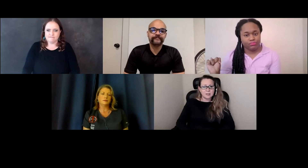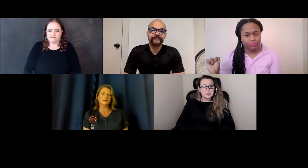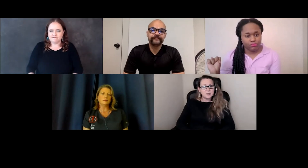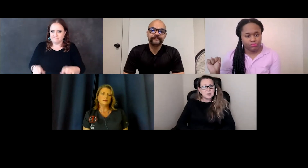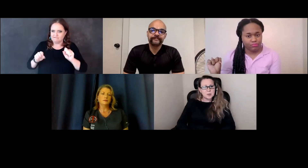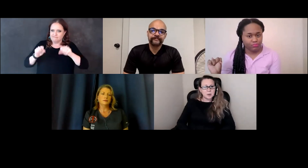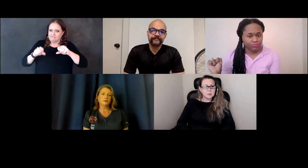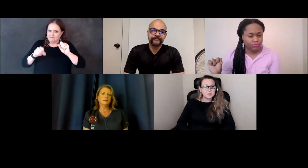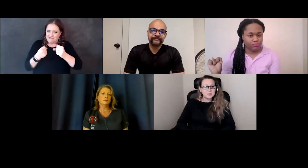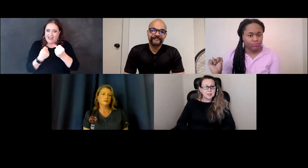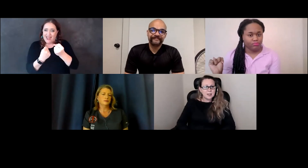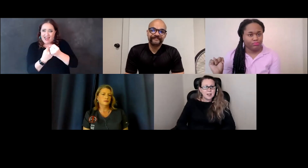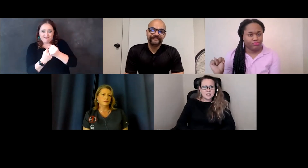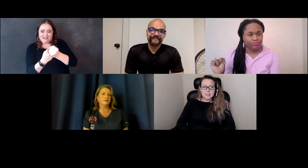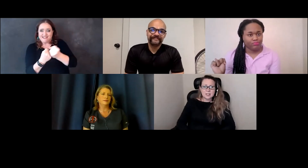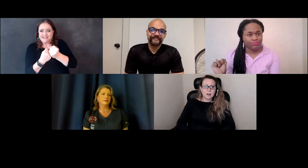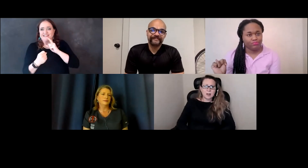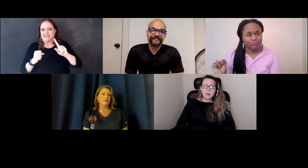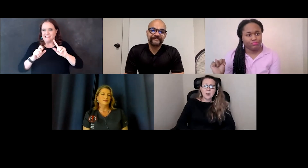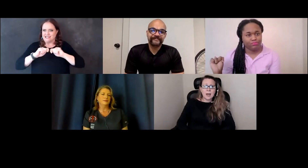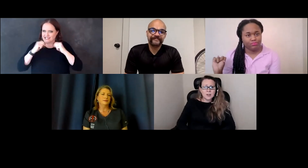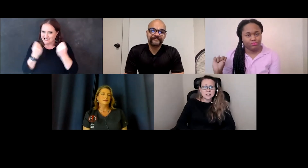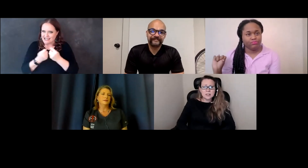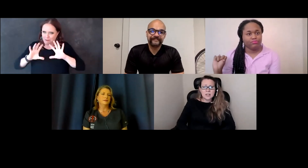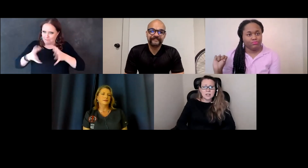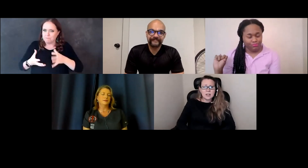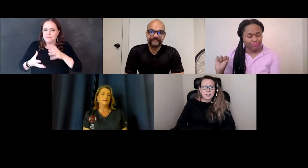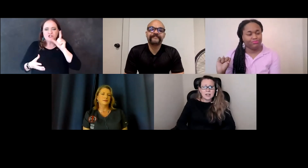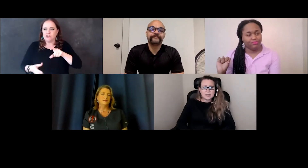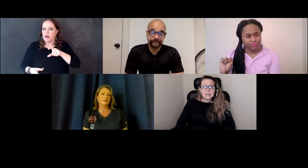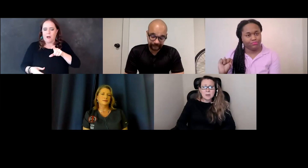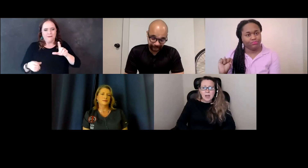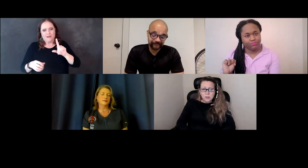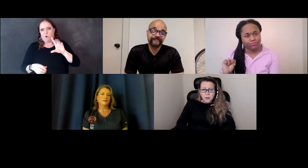Sarah Brown: You know, advocacy is a team effort. It is group work.